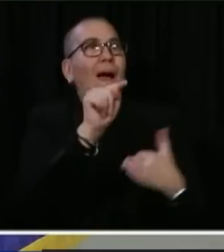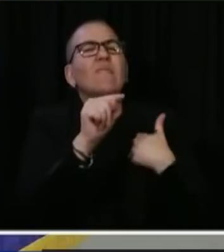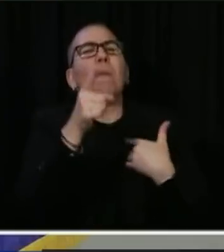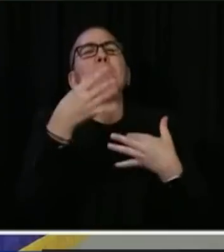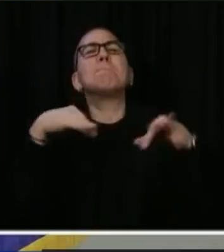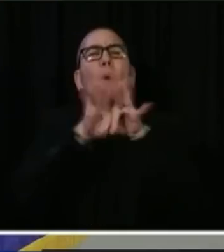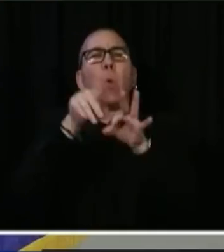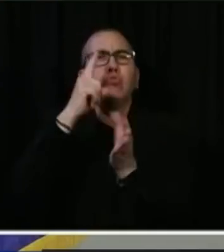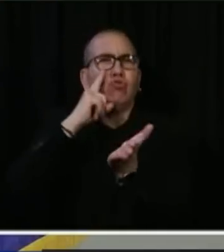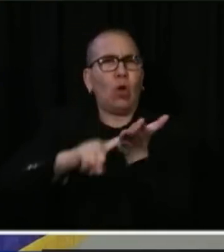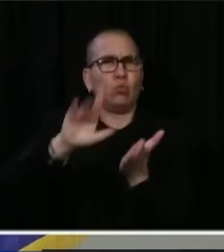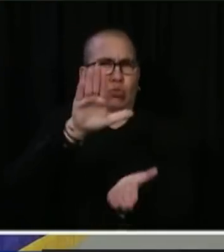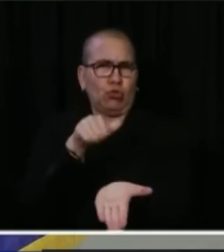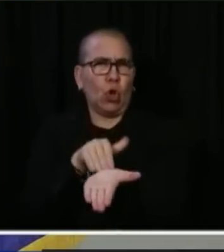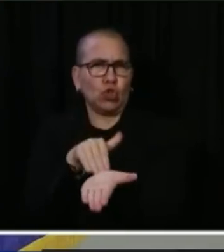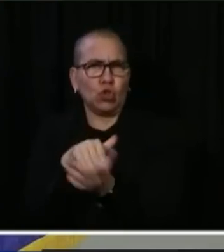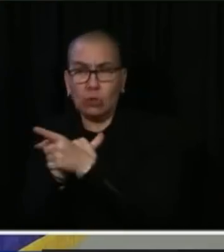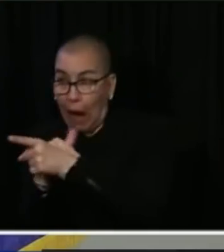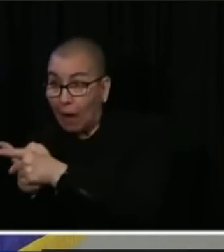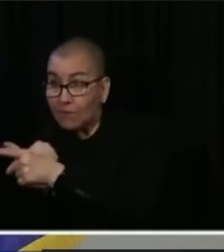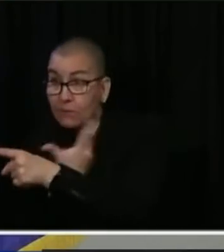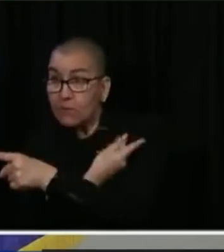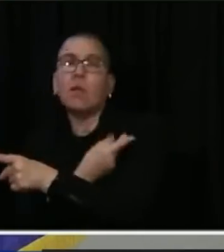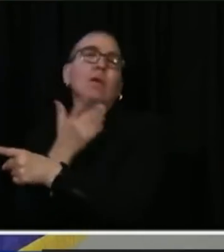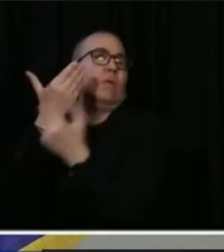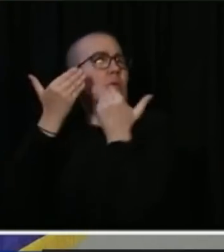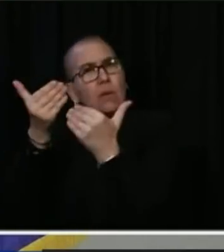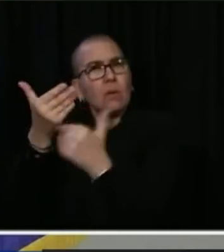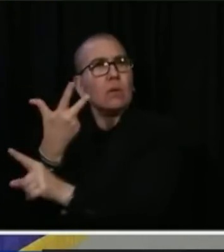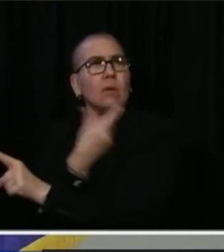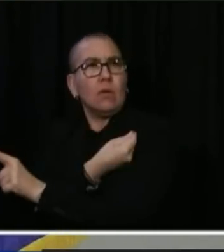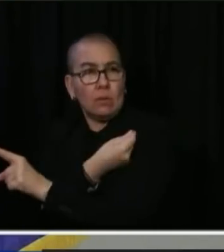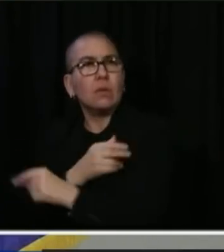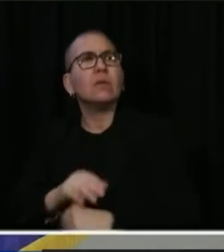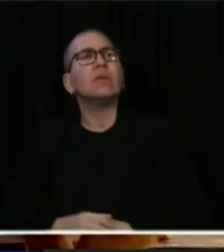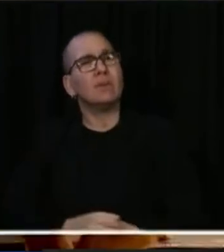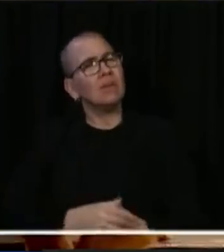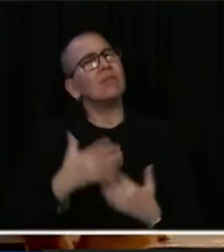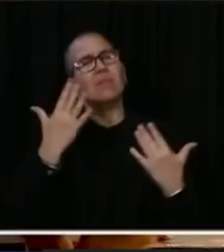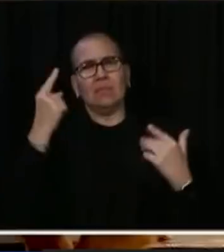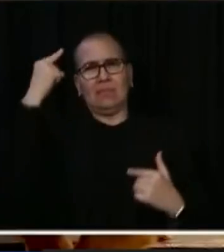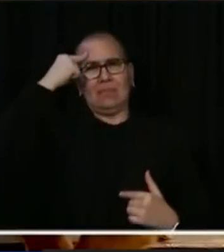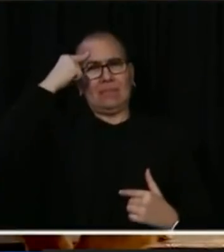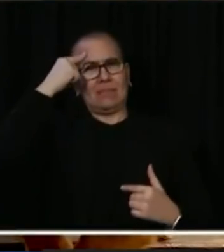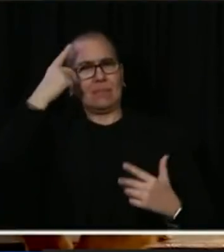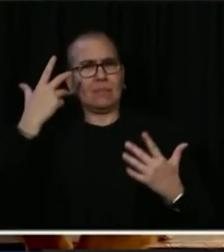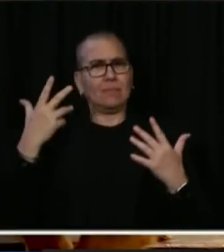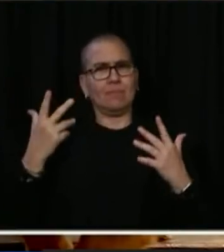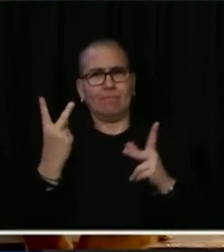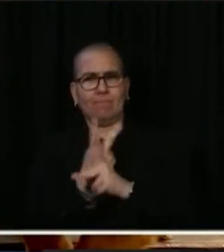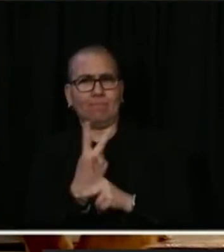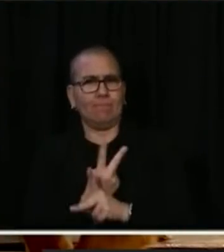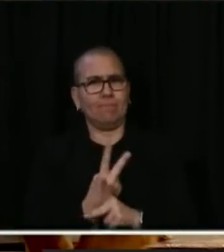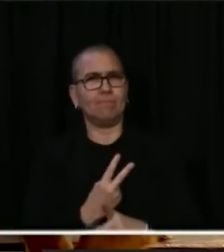OR CLINICS OR WHEREVER YOU ARE MOST COMFORTABLE WITH YOUR CHILDREN OR AT STATE SITES.